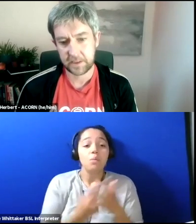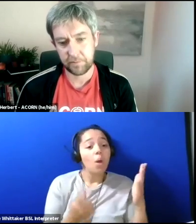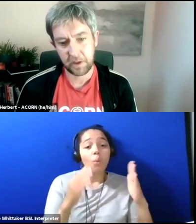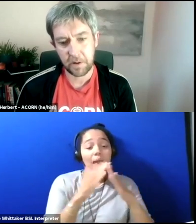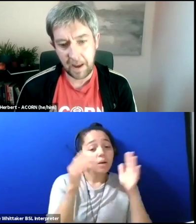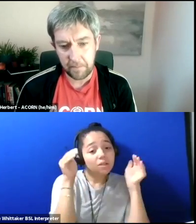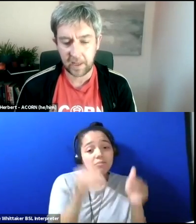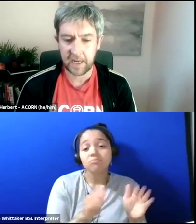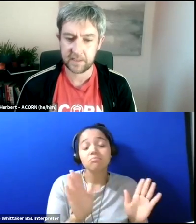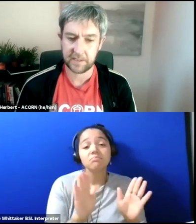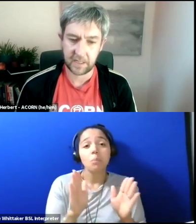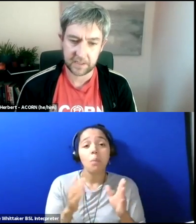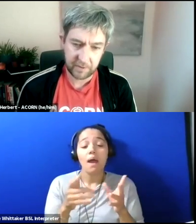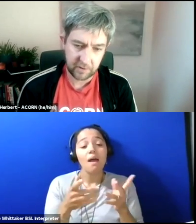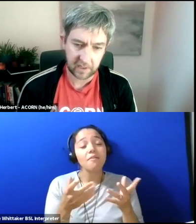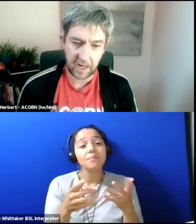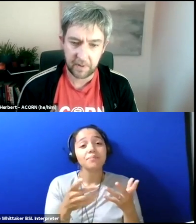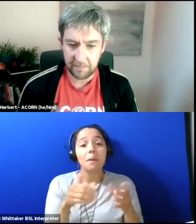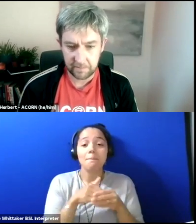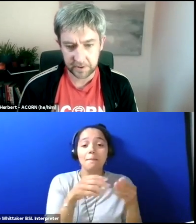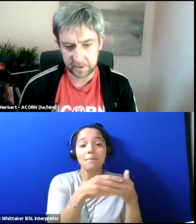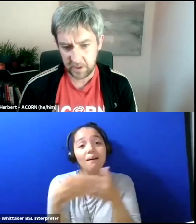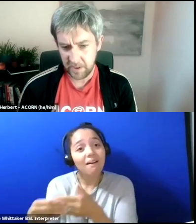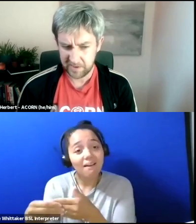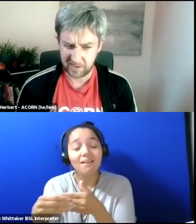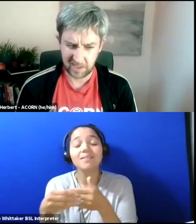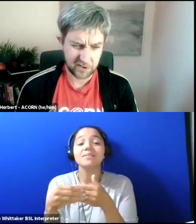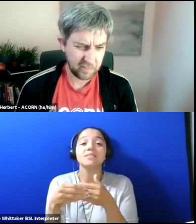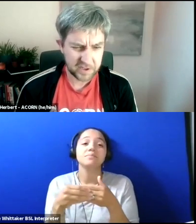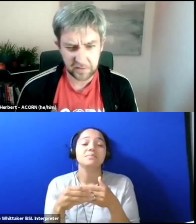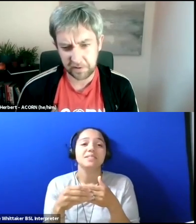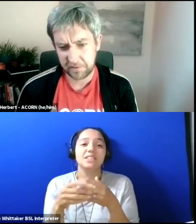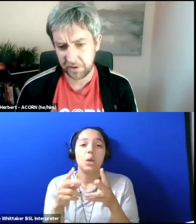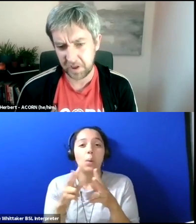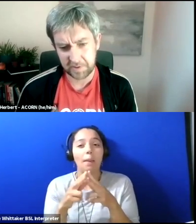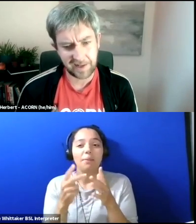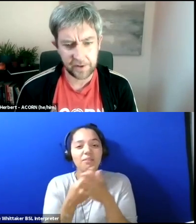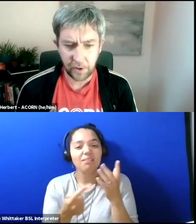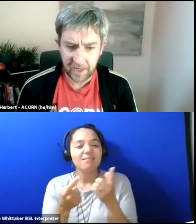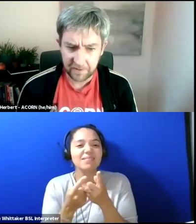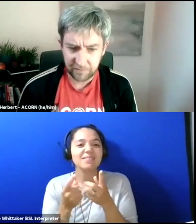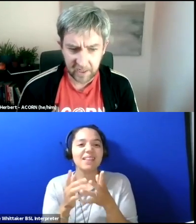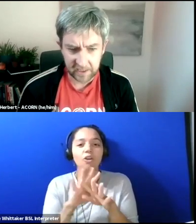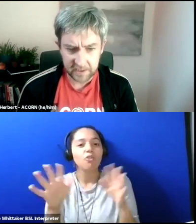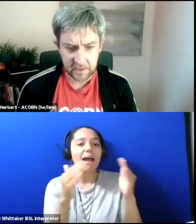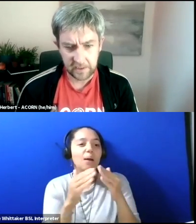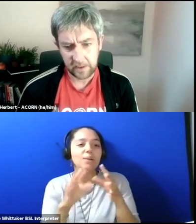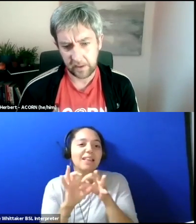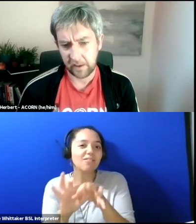Like I said, we're member-led, democratically led by members. So a couple of stuff that we've done that has been non-housing-related: